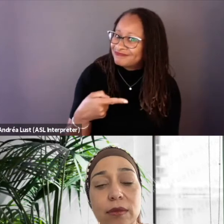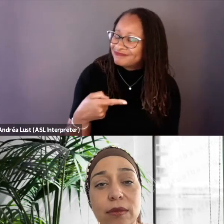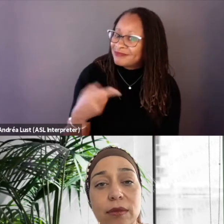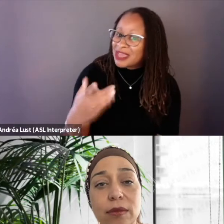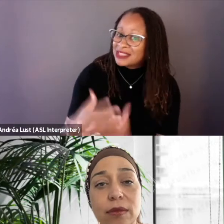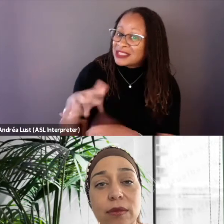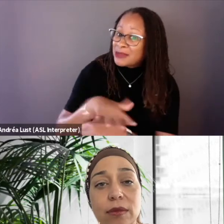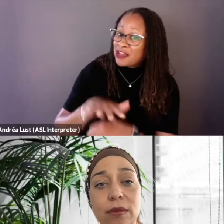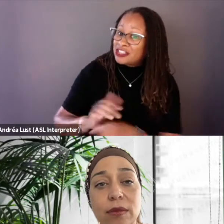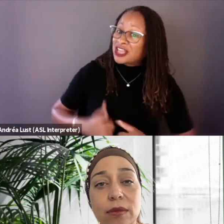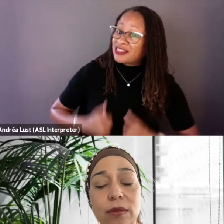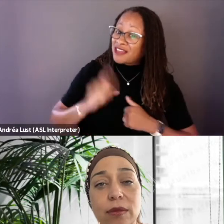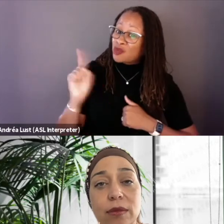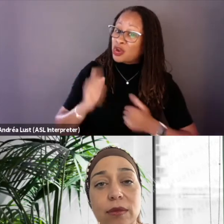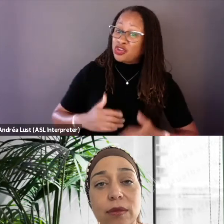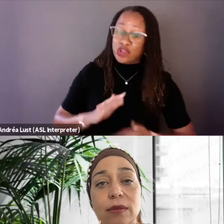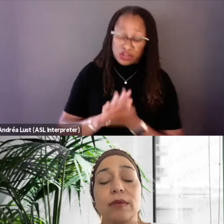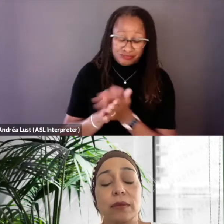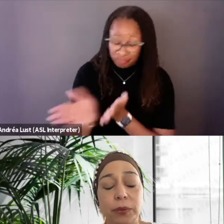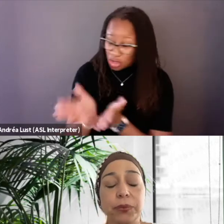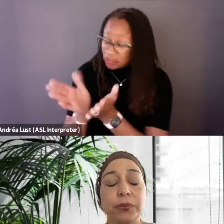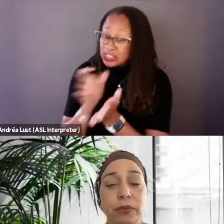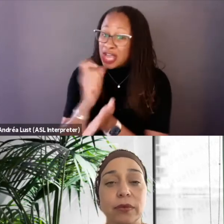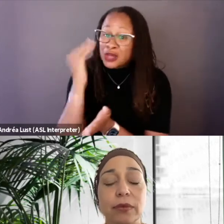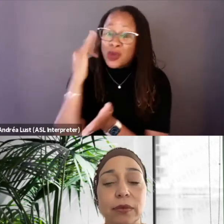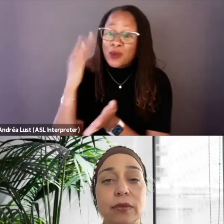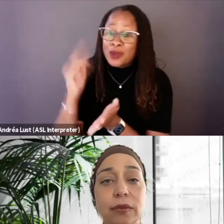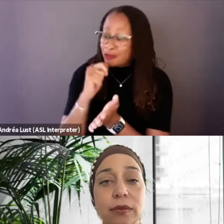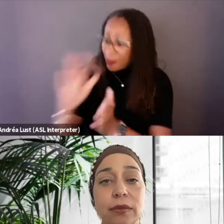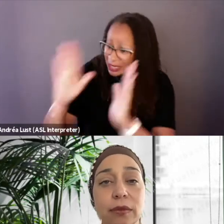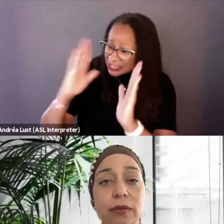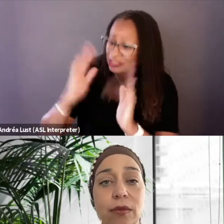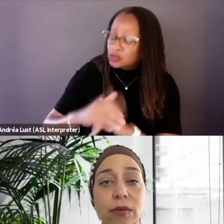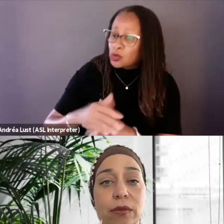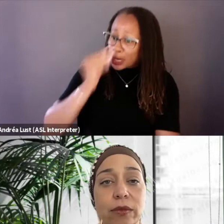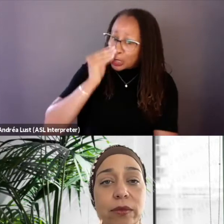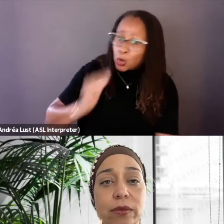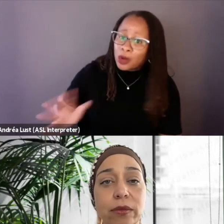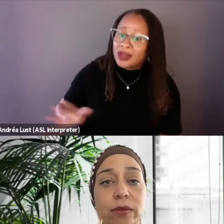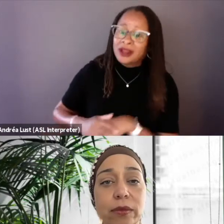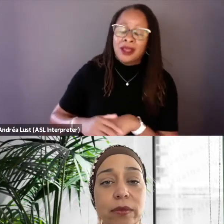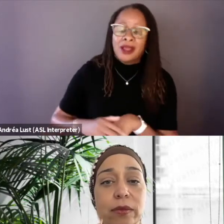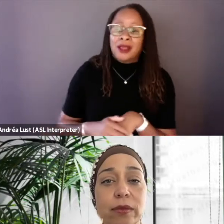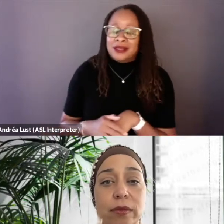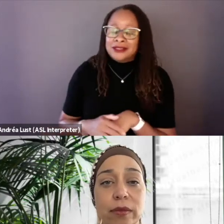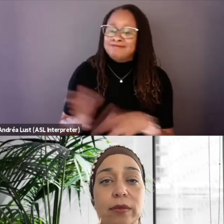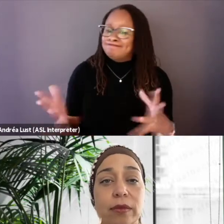where you're encouraged to not know this or to not pay attention to this or not focus on it but let's just sit with this for a while